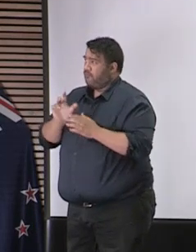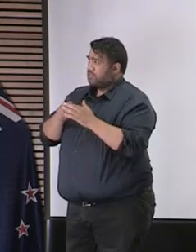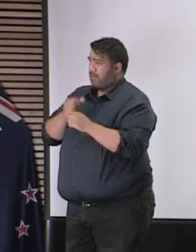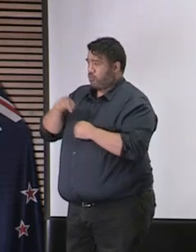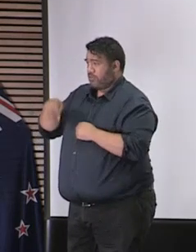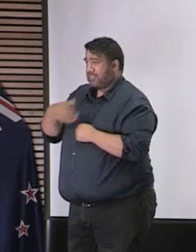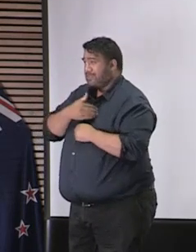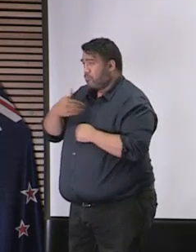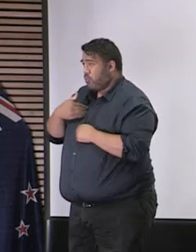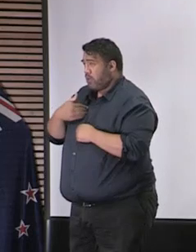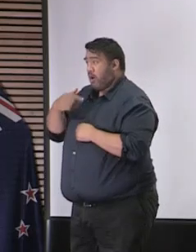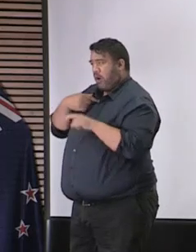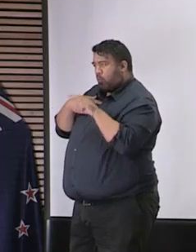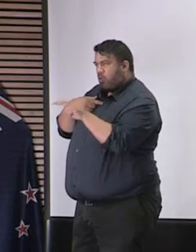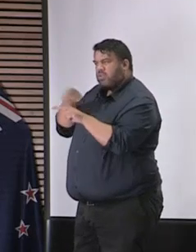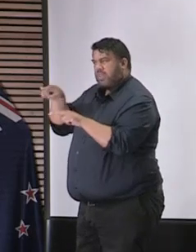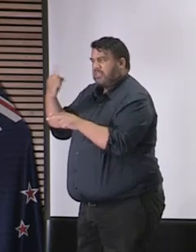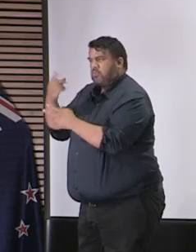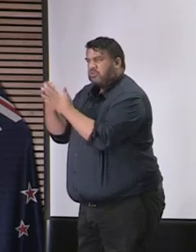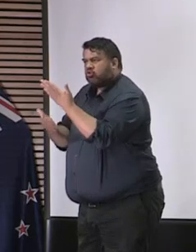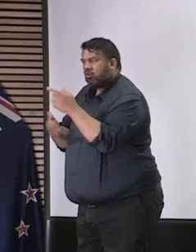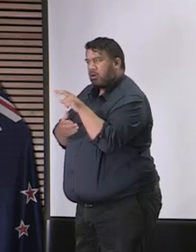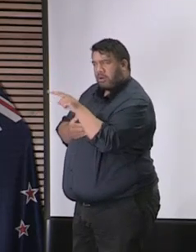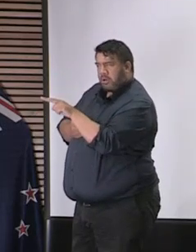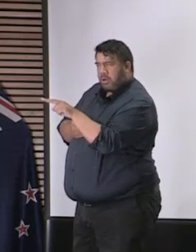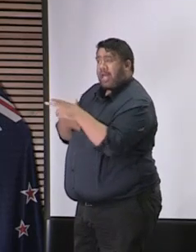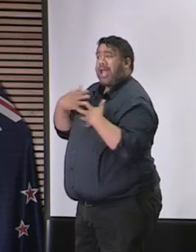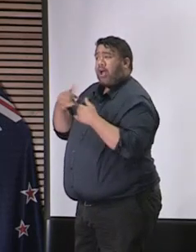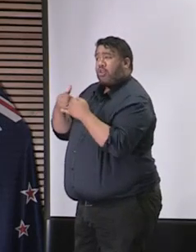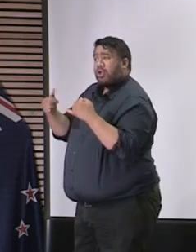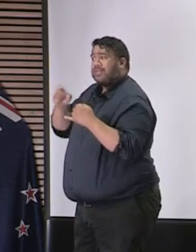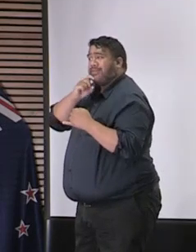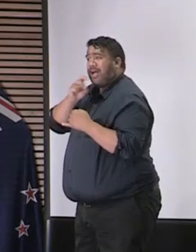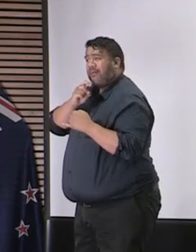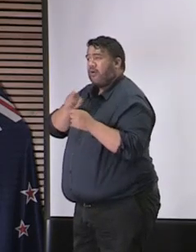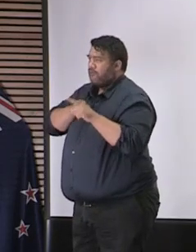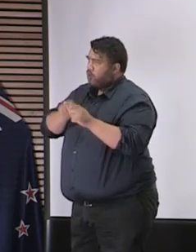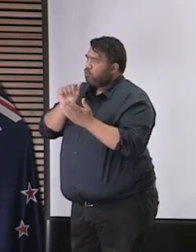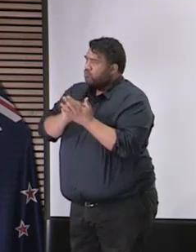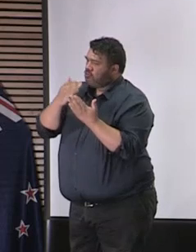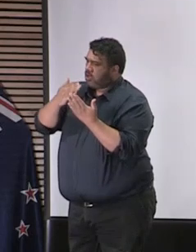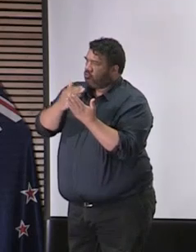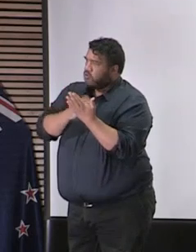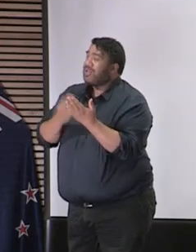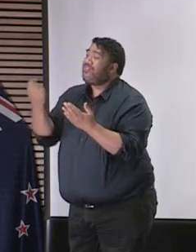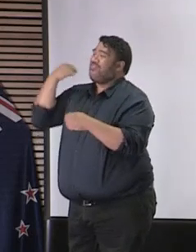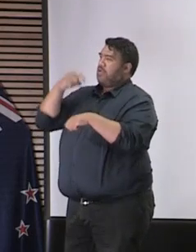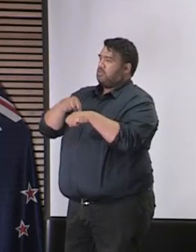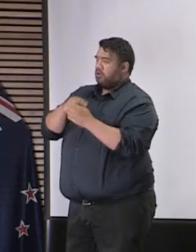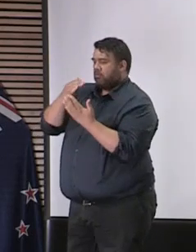new case definition is much more inclusive. I listened very carefully to the story this morning and it was clear